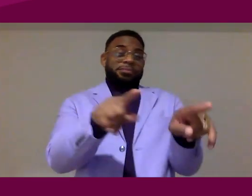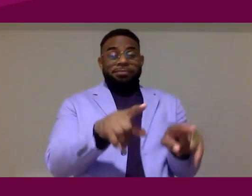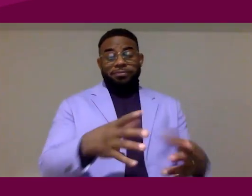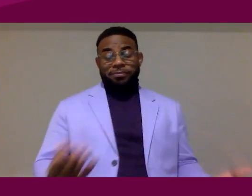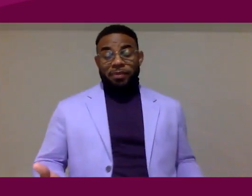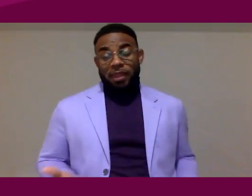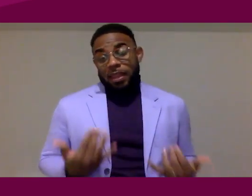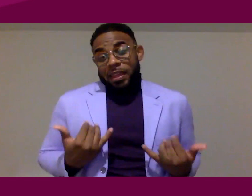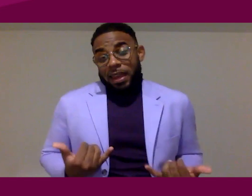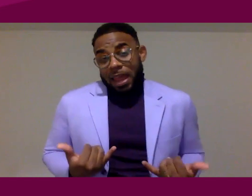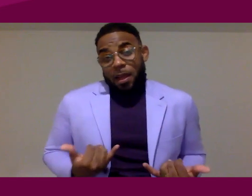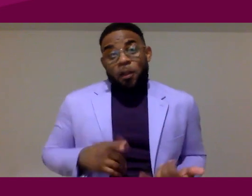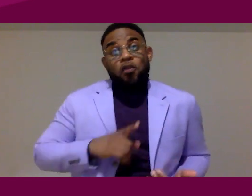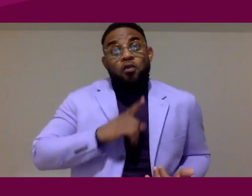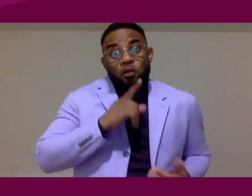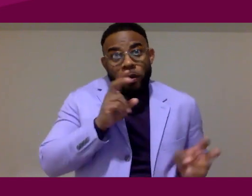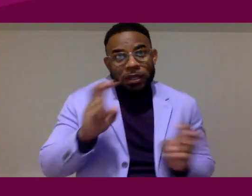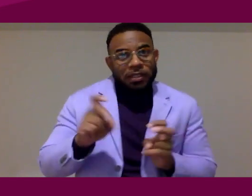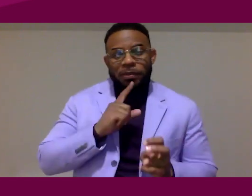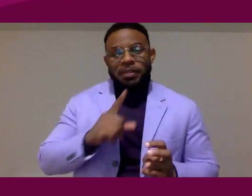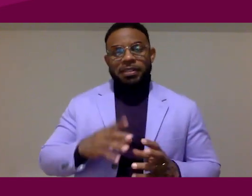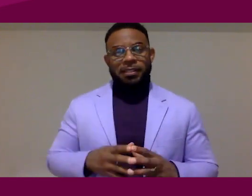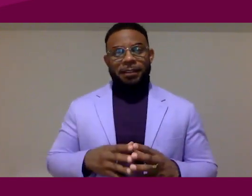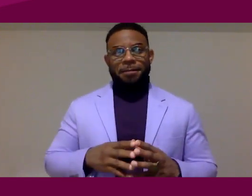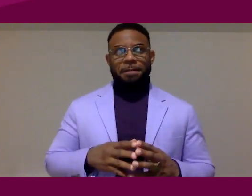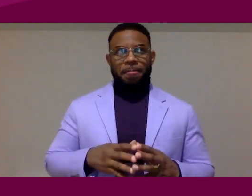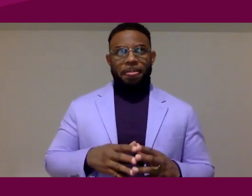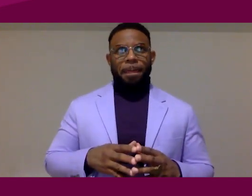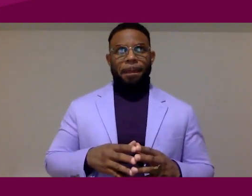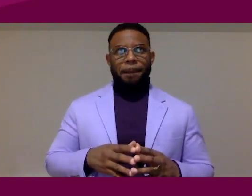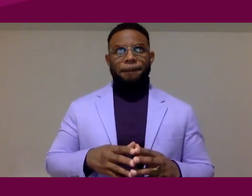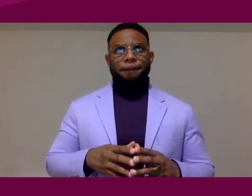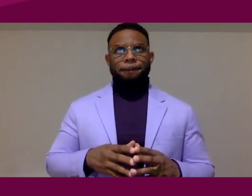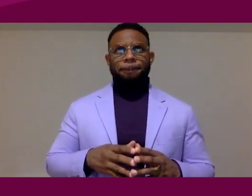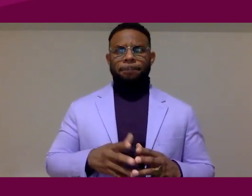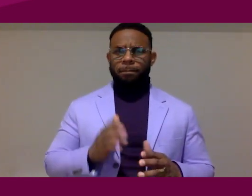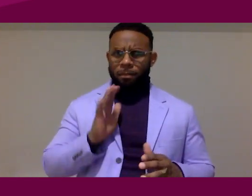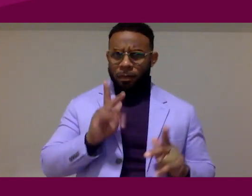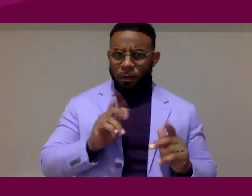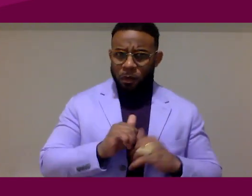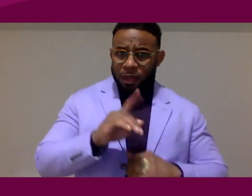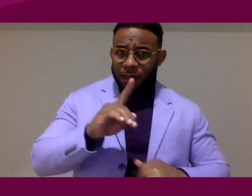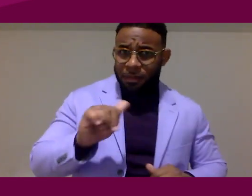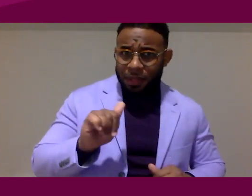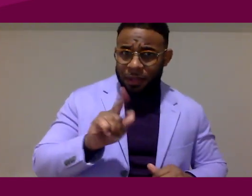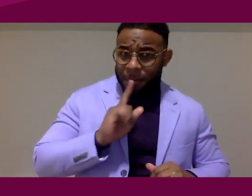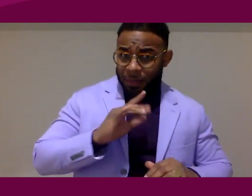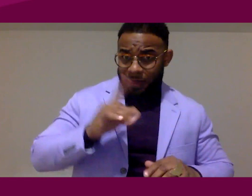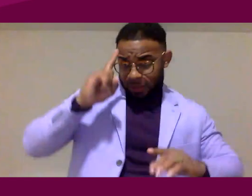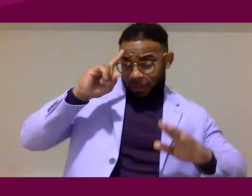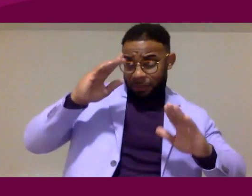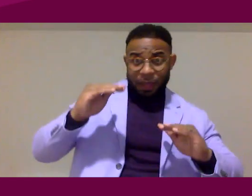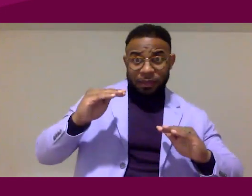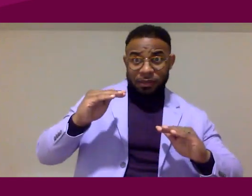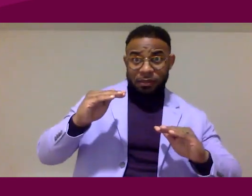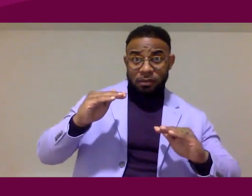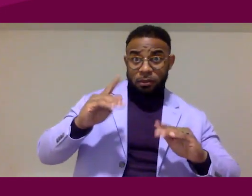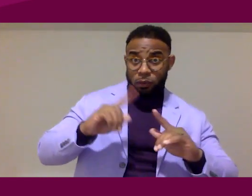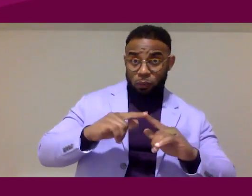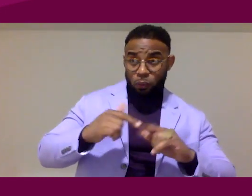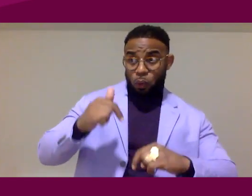And now the real issue is will people with disabilities be expected to go back to less